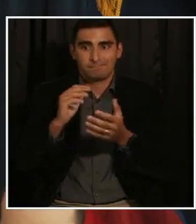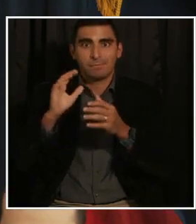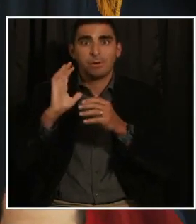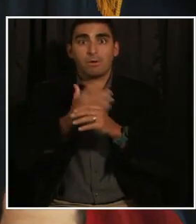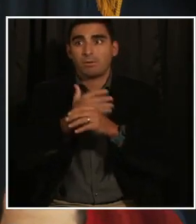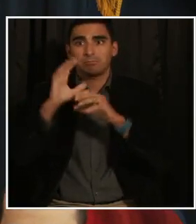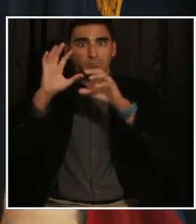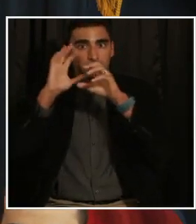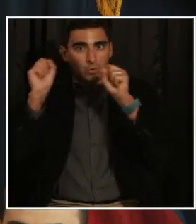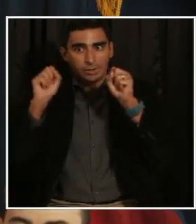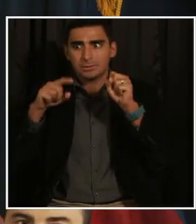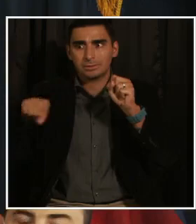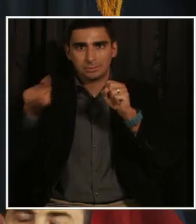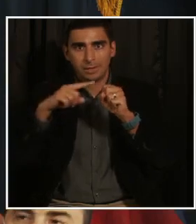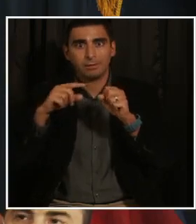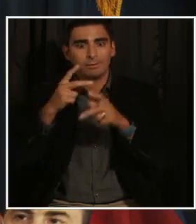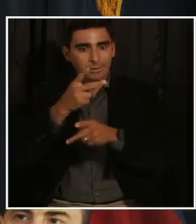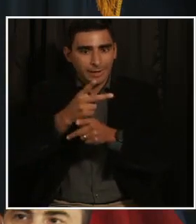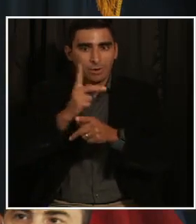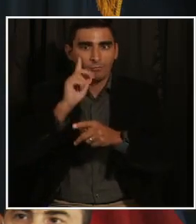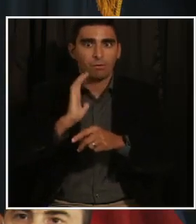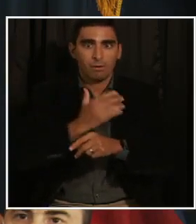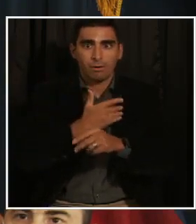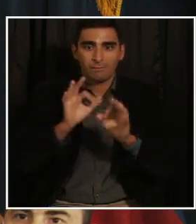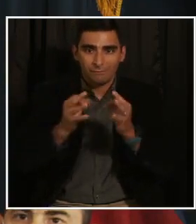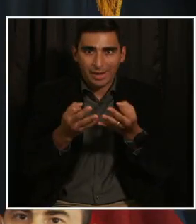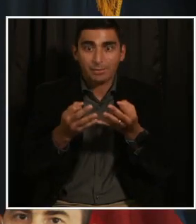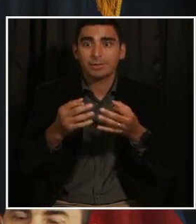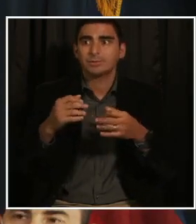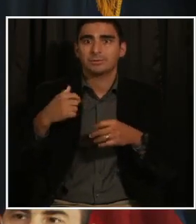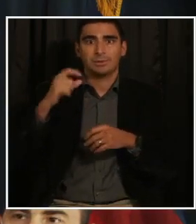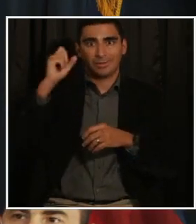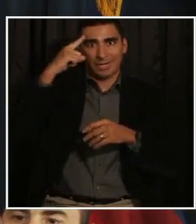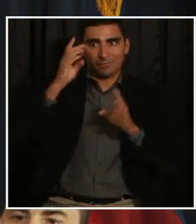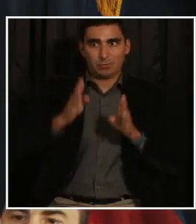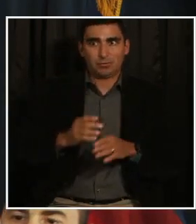the welfare of our family governor kills for the welfare of your family but i know that you care